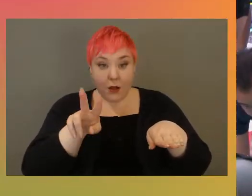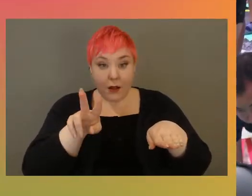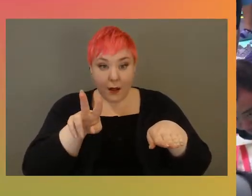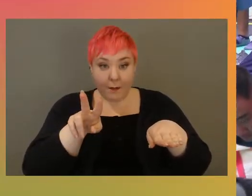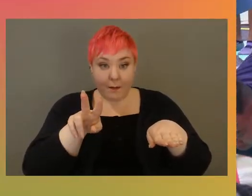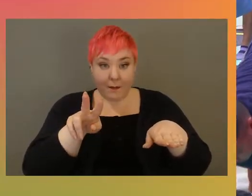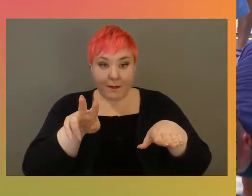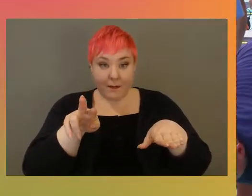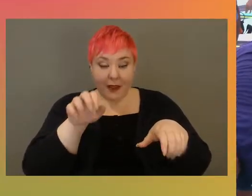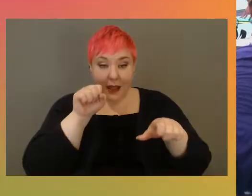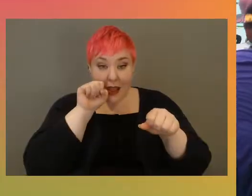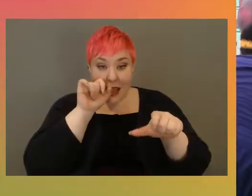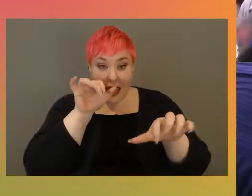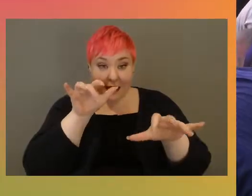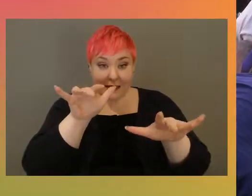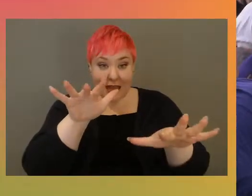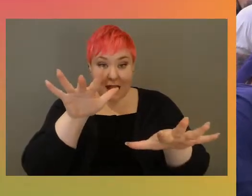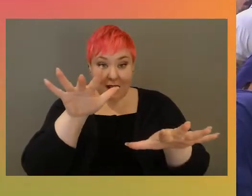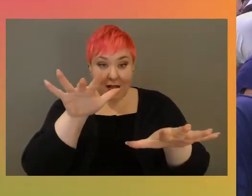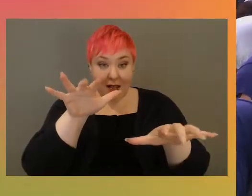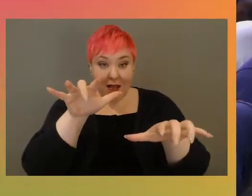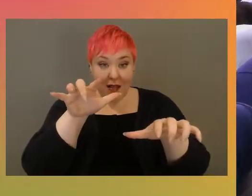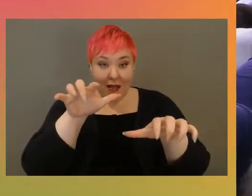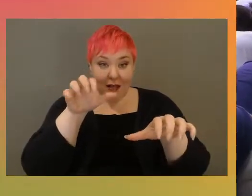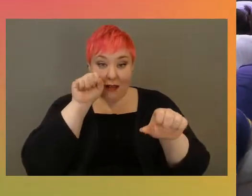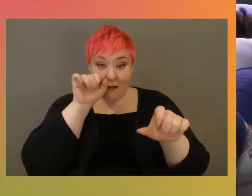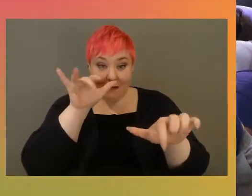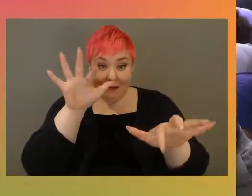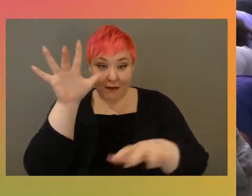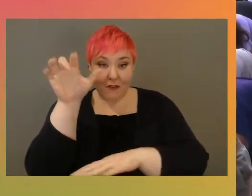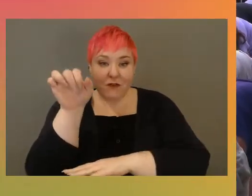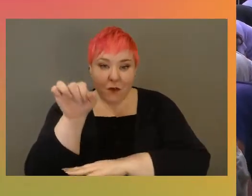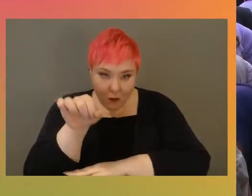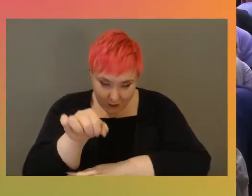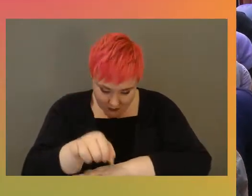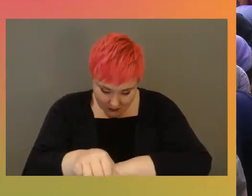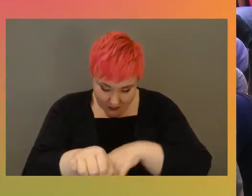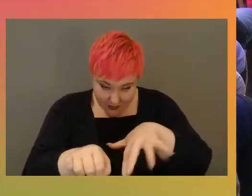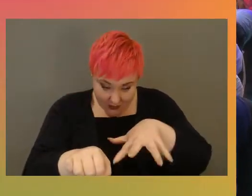HANDS.